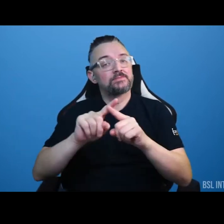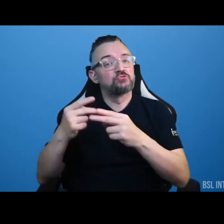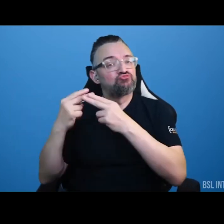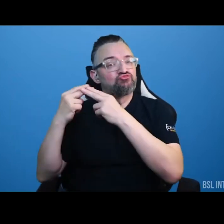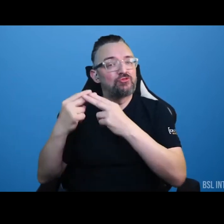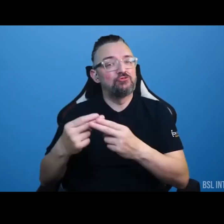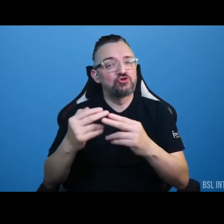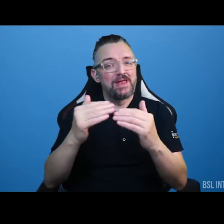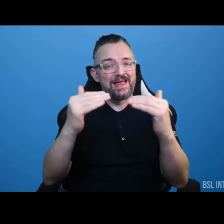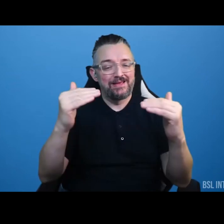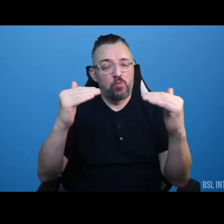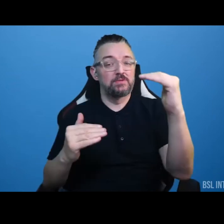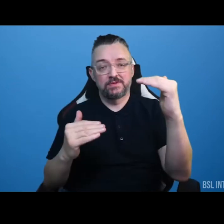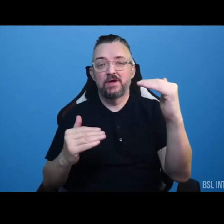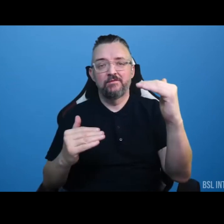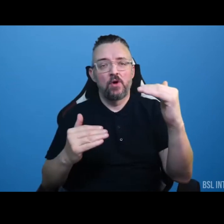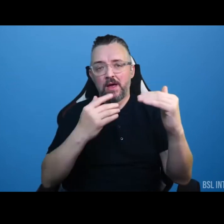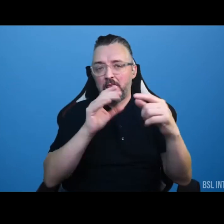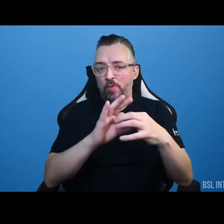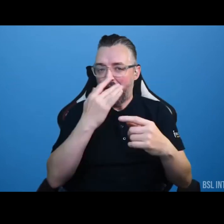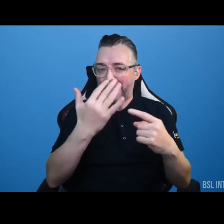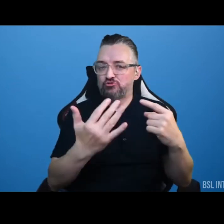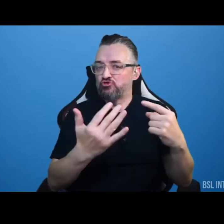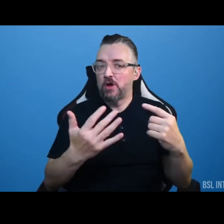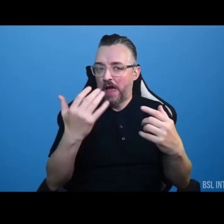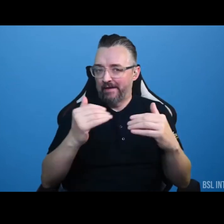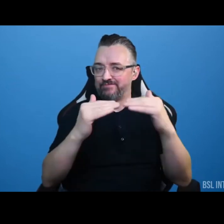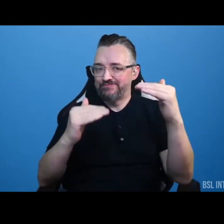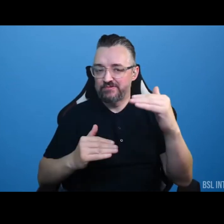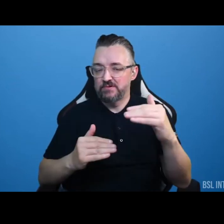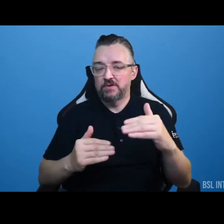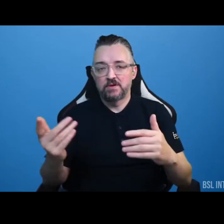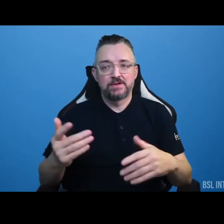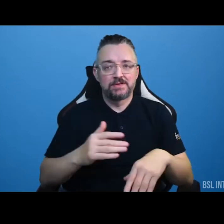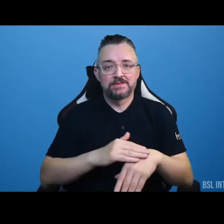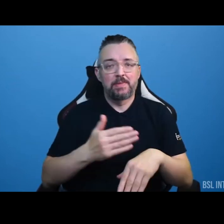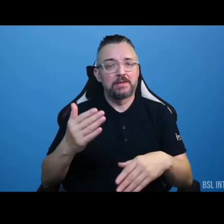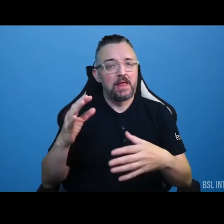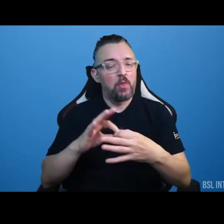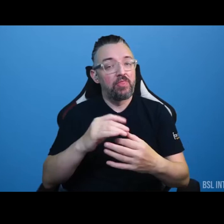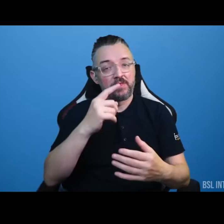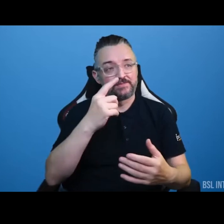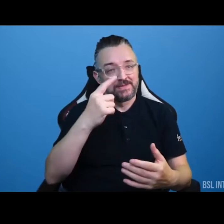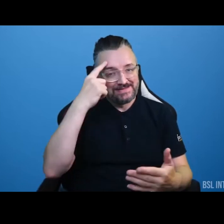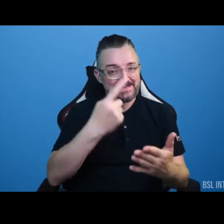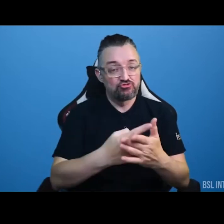is often missing when it comes to decision-making, no matter whether it's at a local, regional, national,